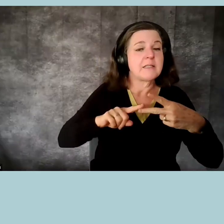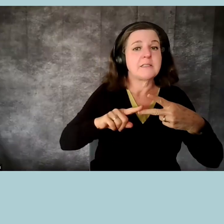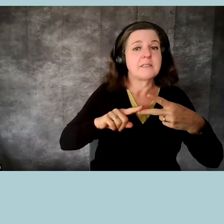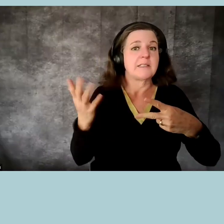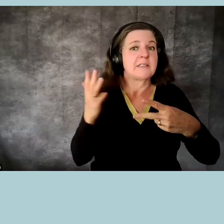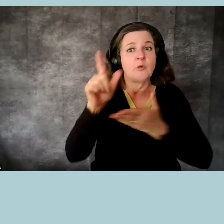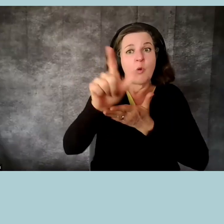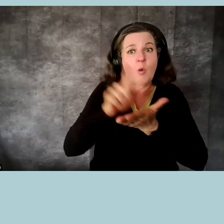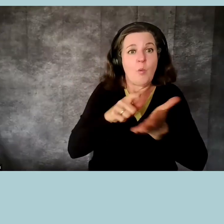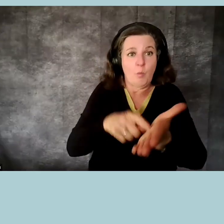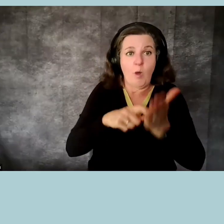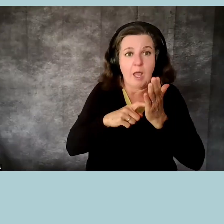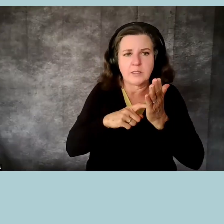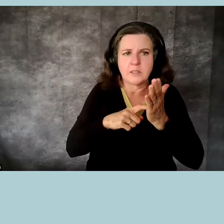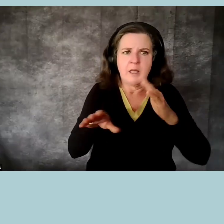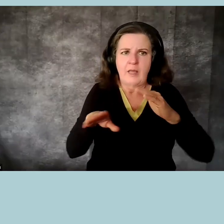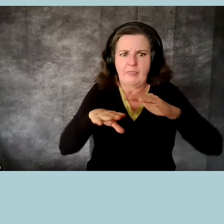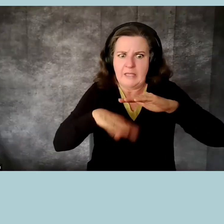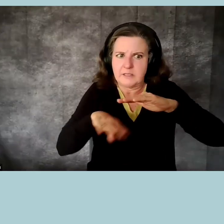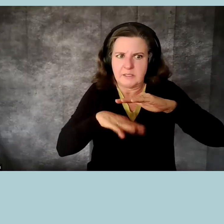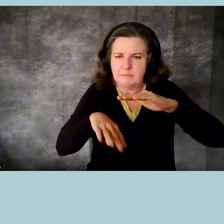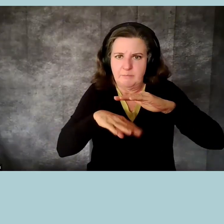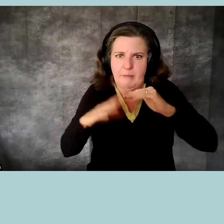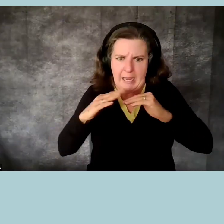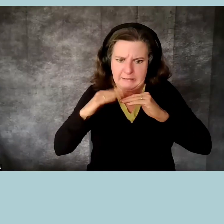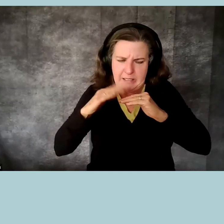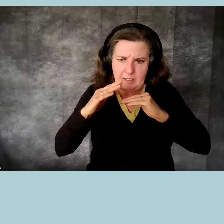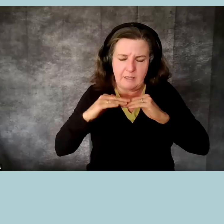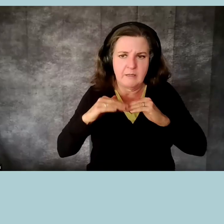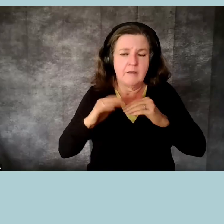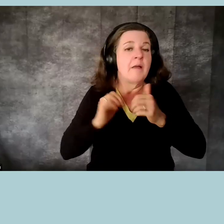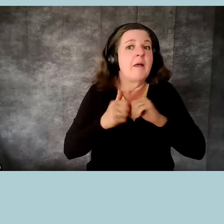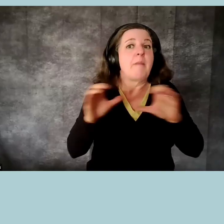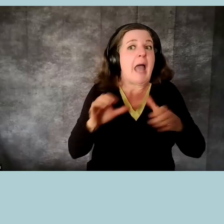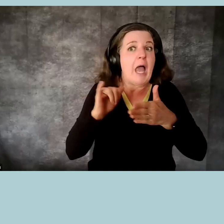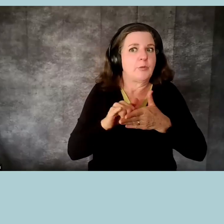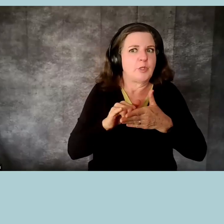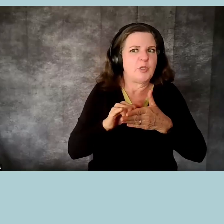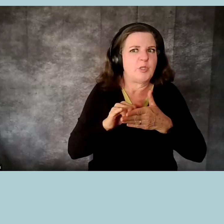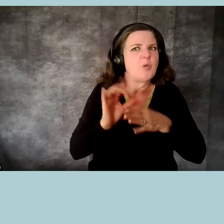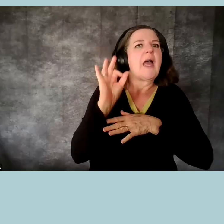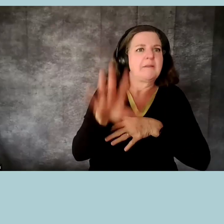is just a baseline. And here's how to do that. We're here to help you. We're here to help support. We're